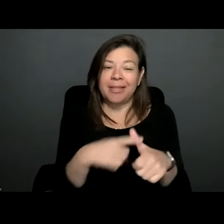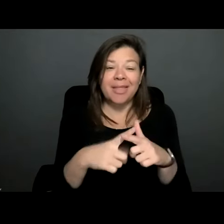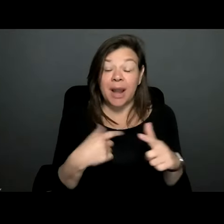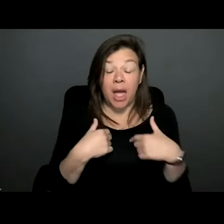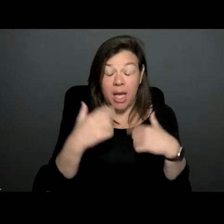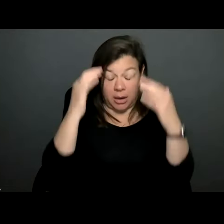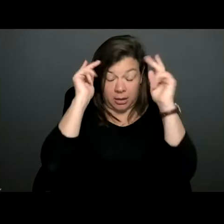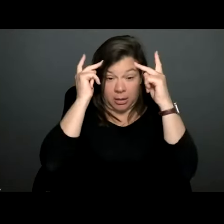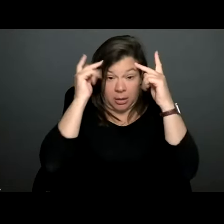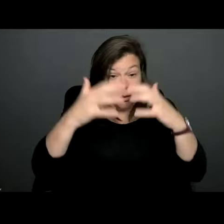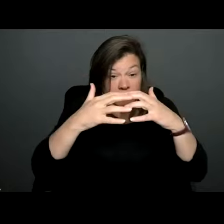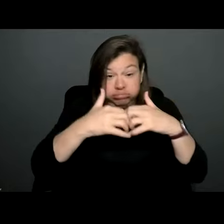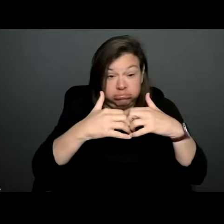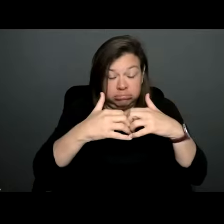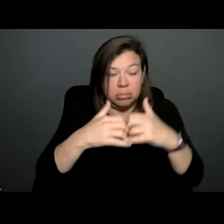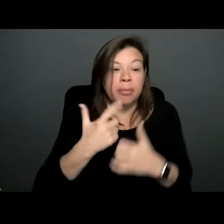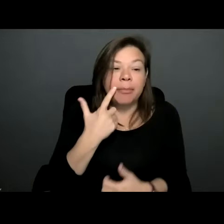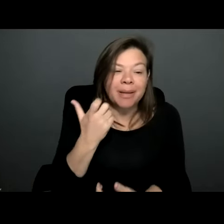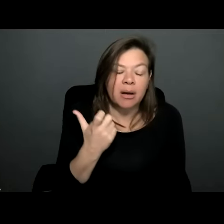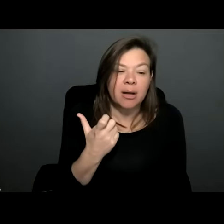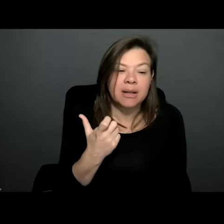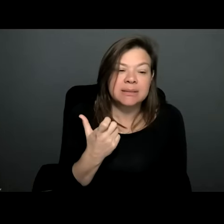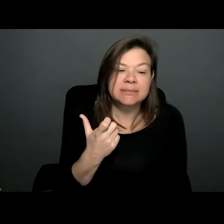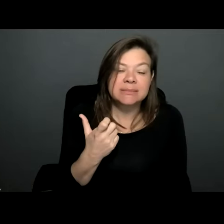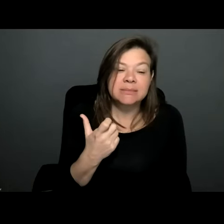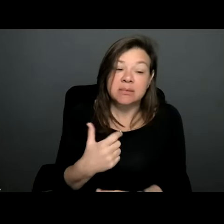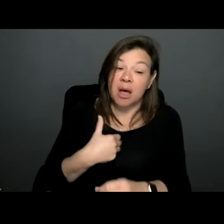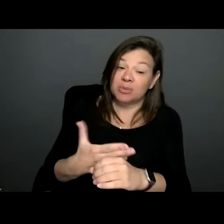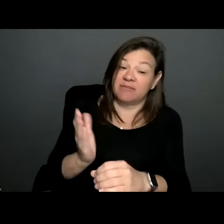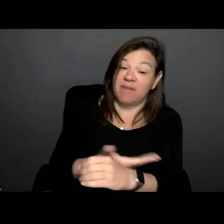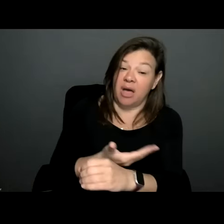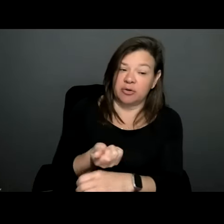if I'm honest, because I got fired from a few jobs